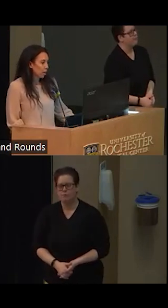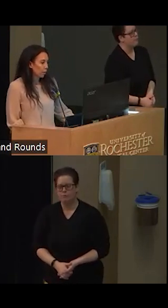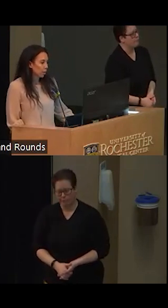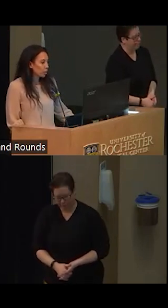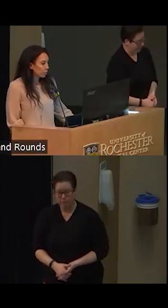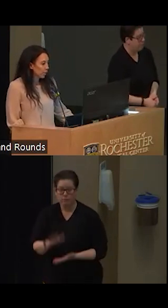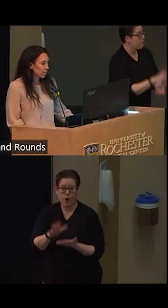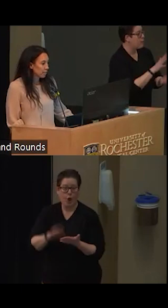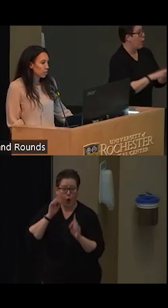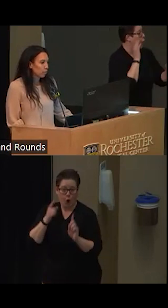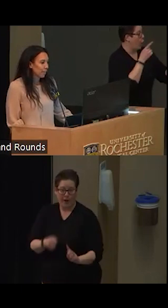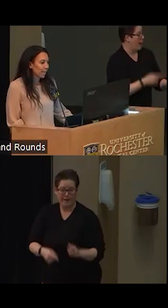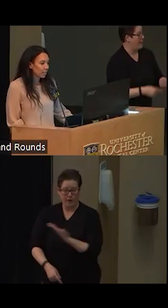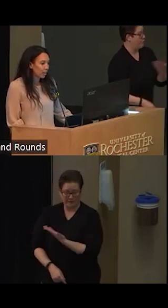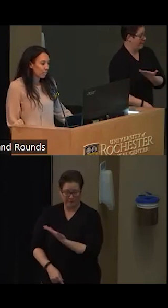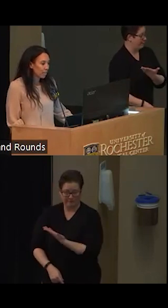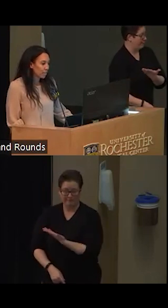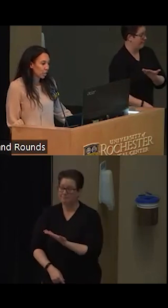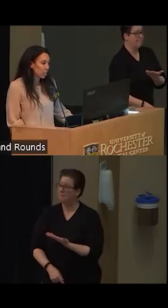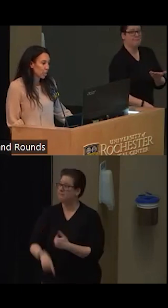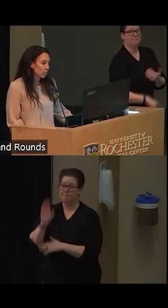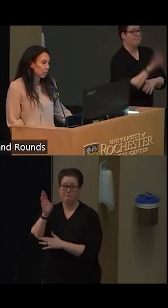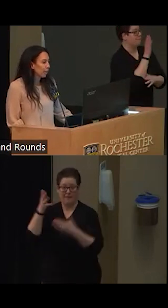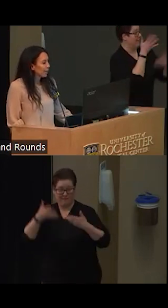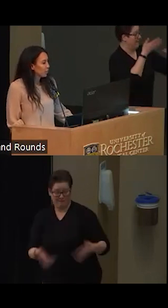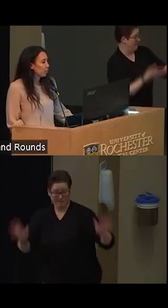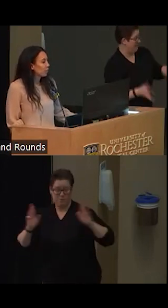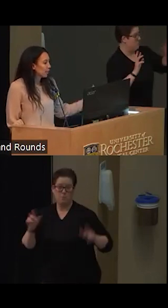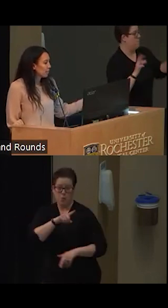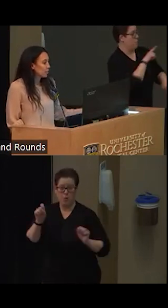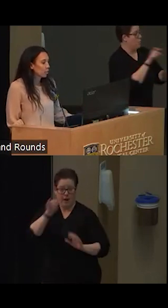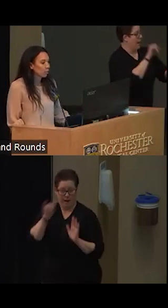our learning objective so by the end of this education we would like everyone to identify two